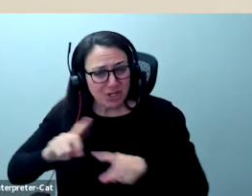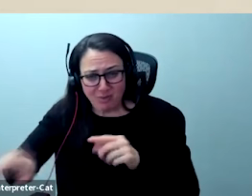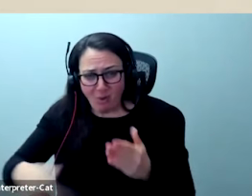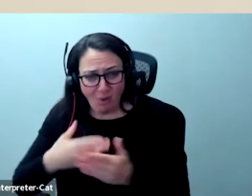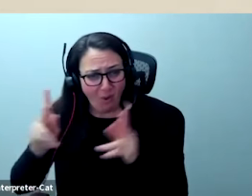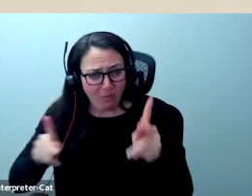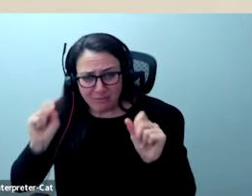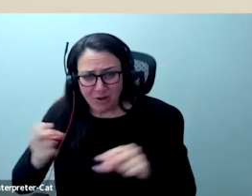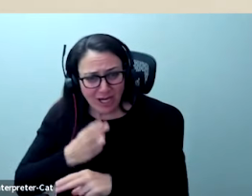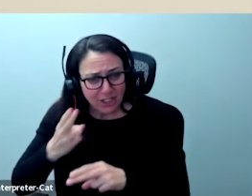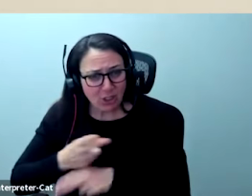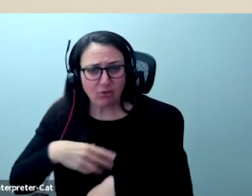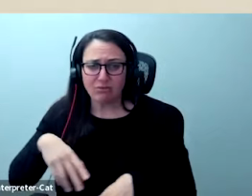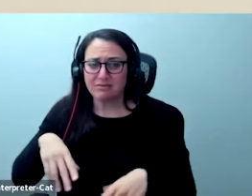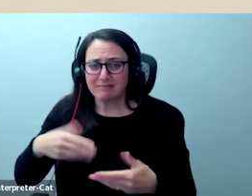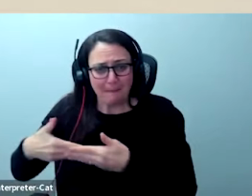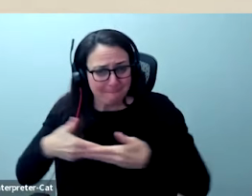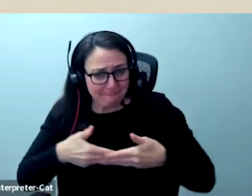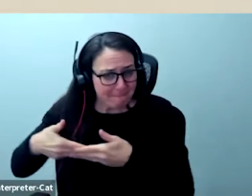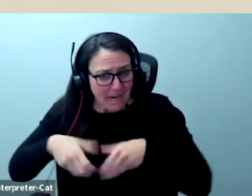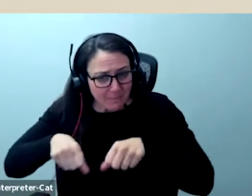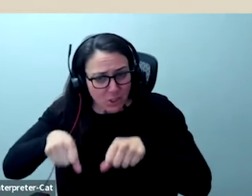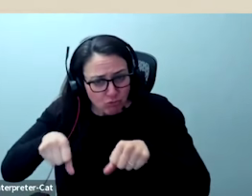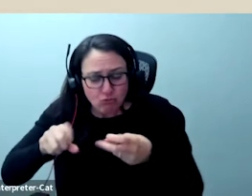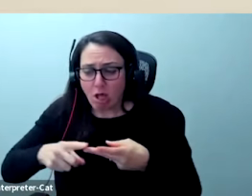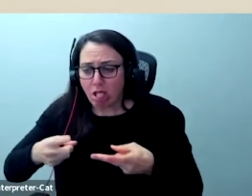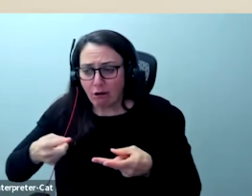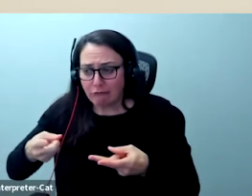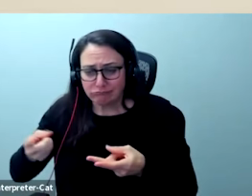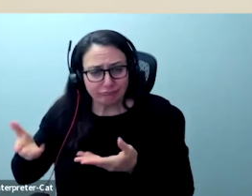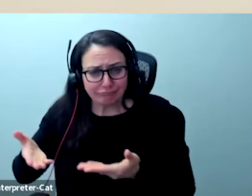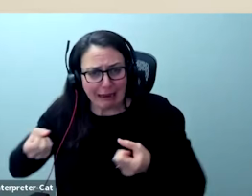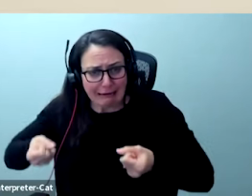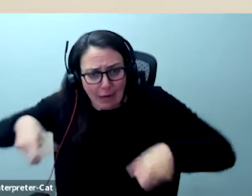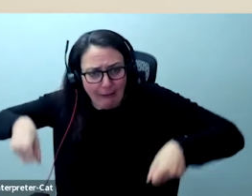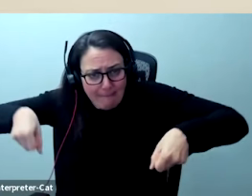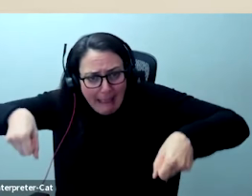people who are pushing a stroller, people who are carrying luggage. So they recognize the importance